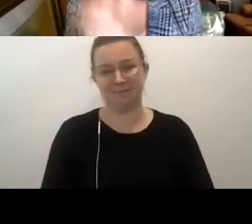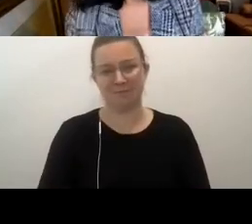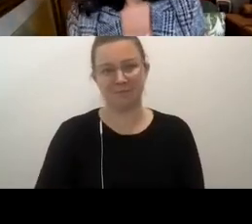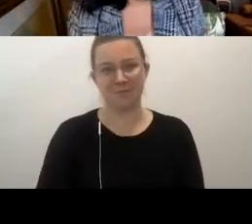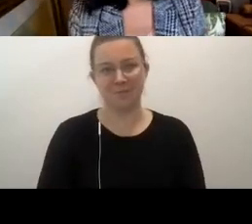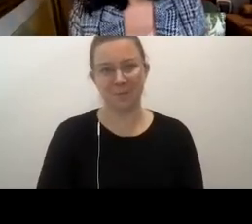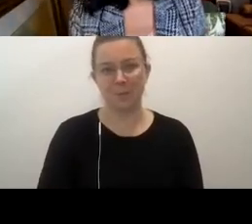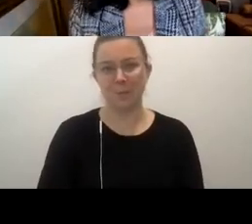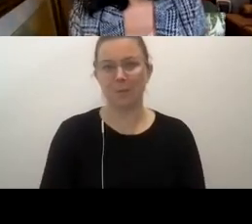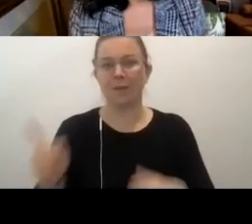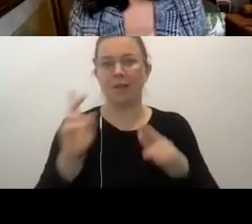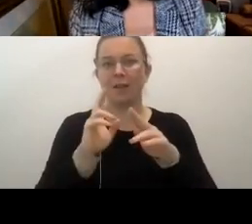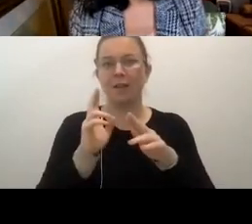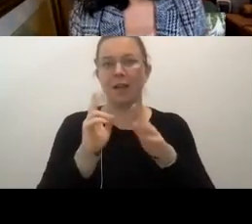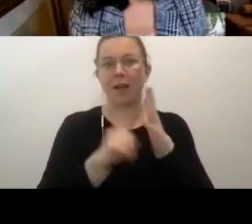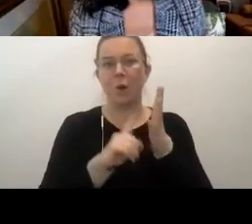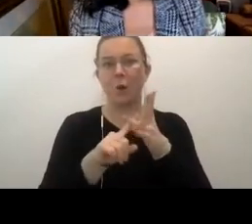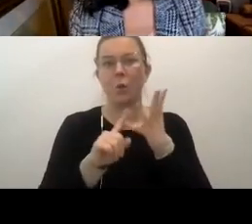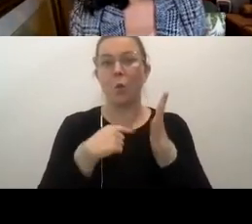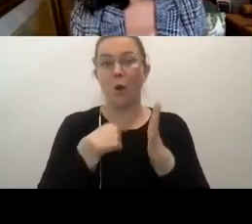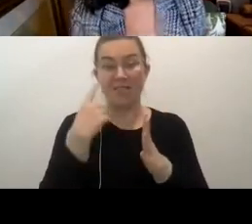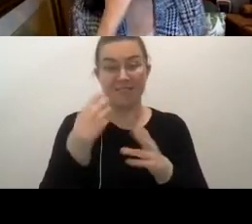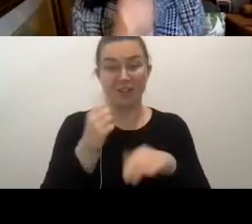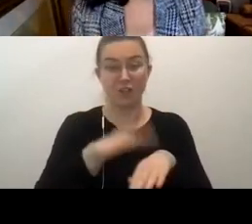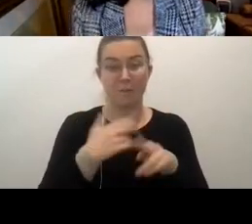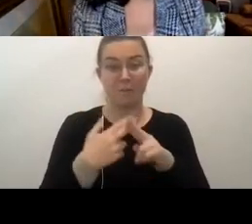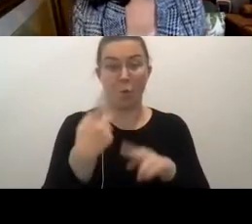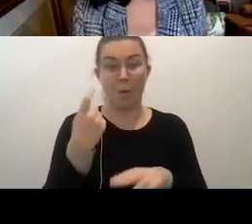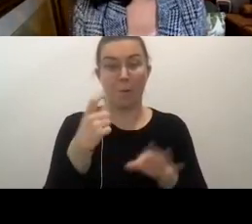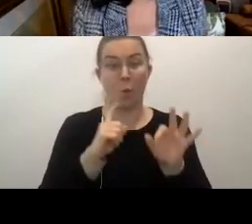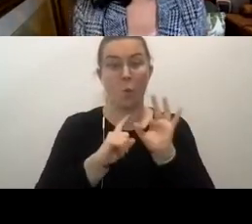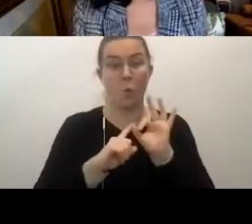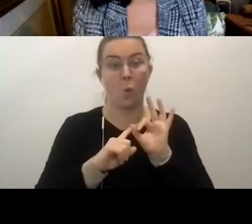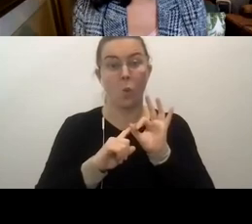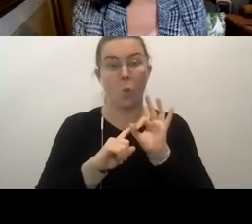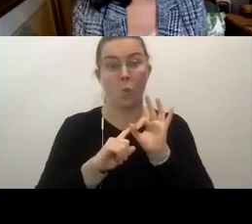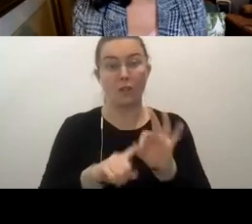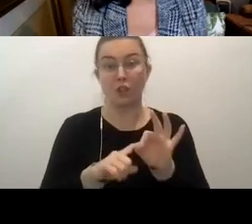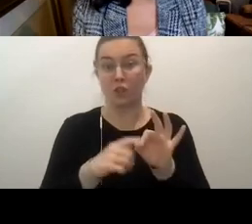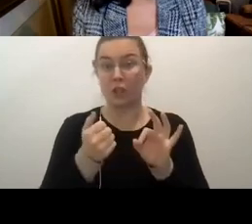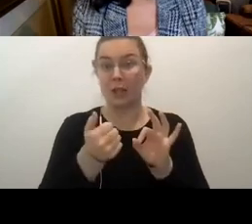I think we have time for one more question. Does anybody